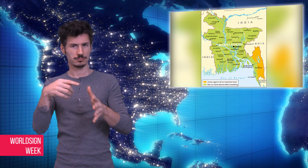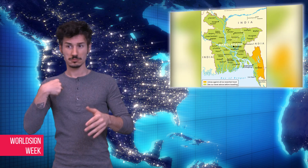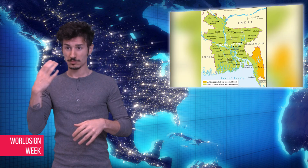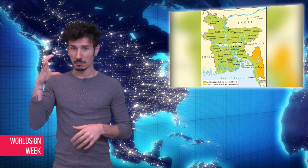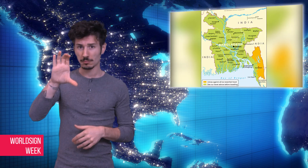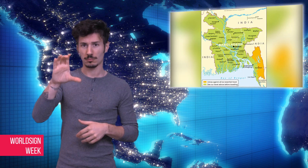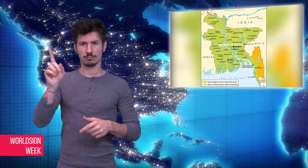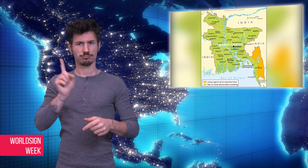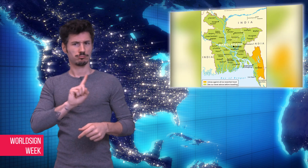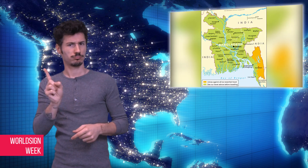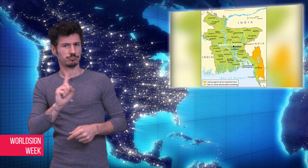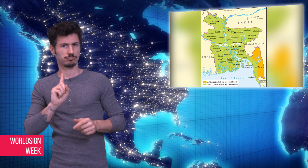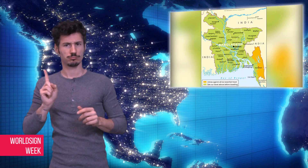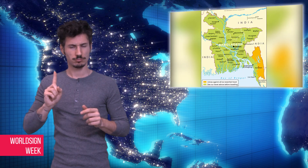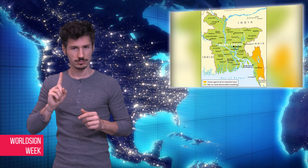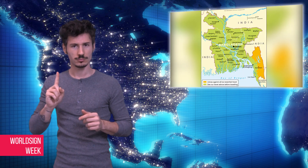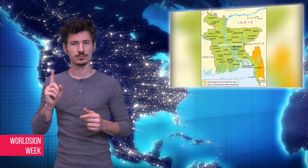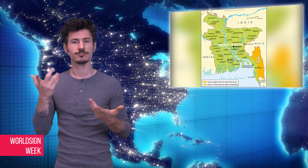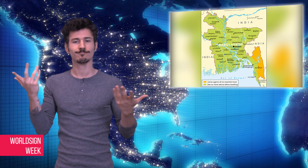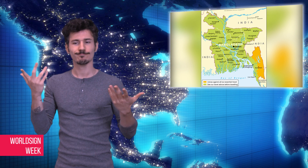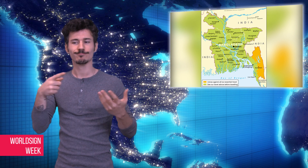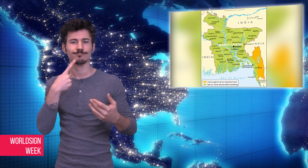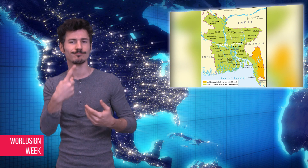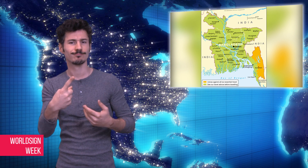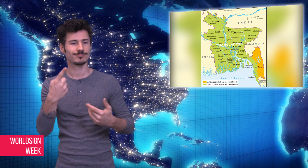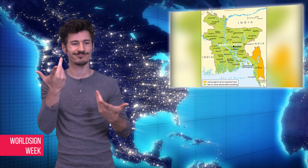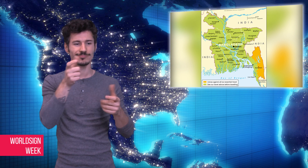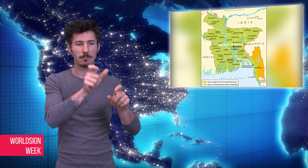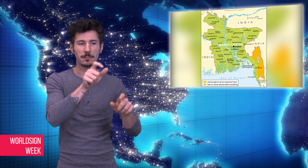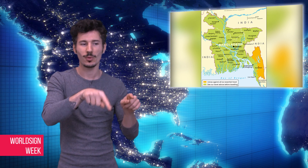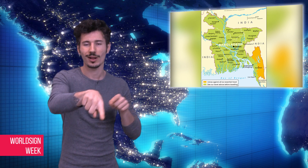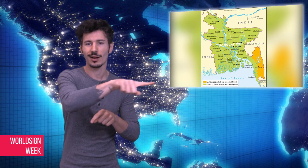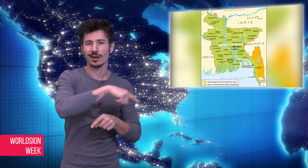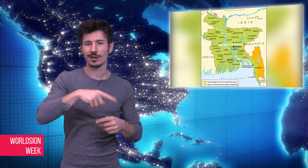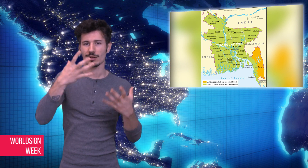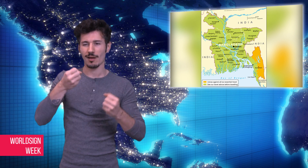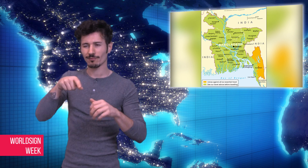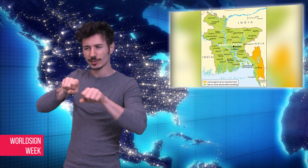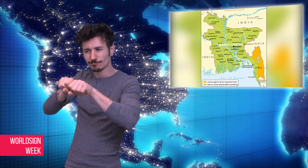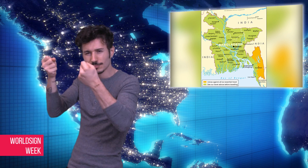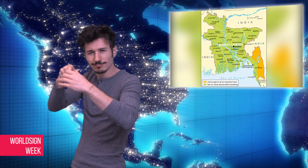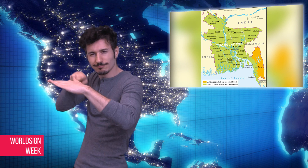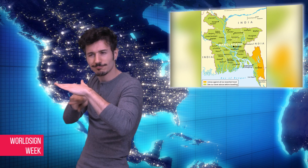post, and claimed his Facebook account had been